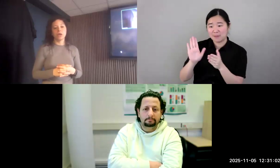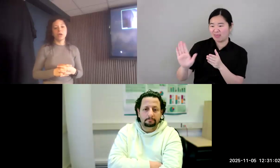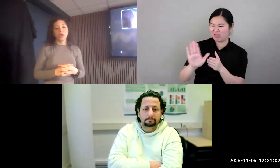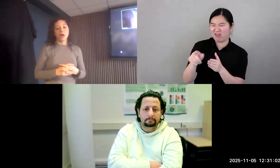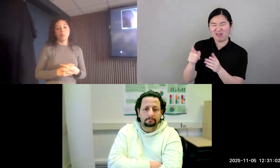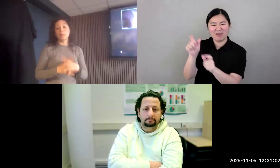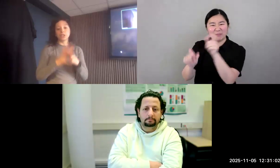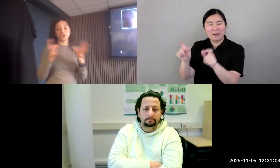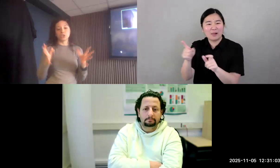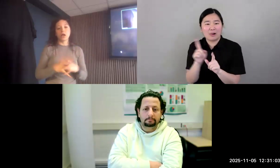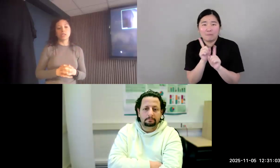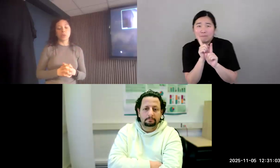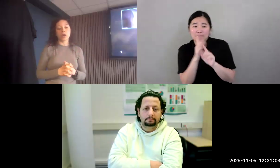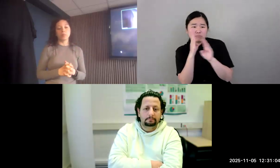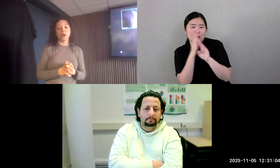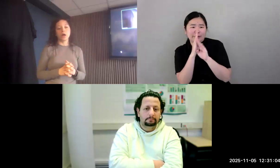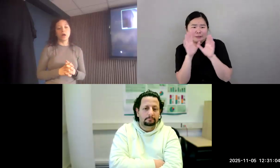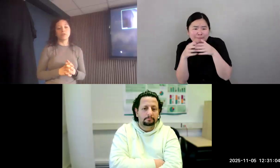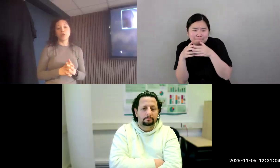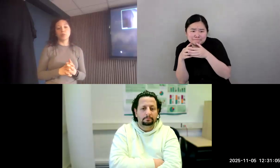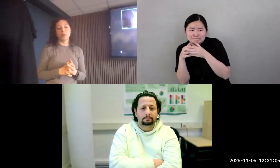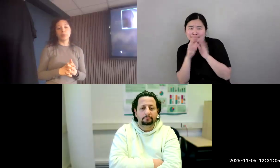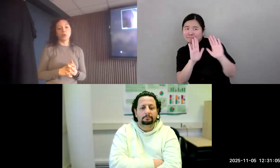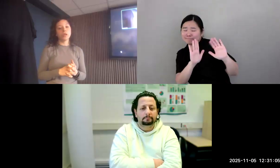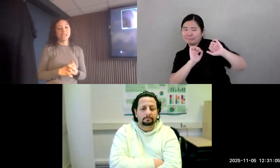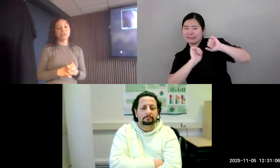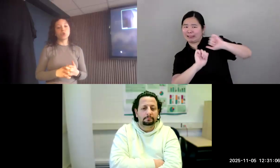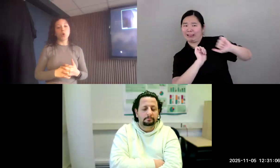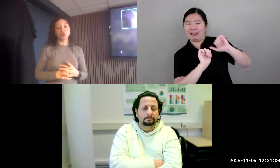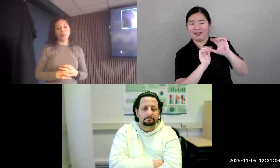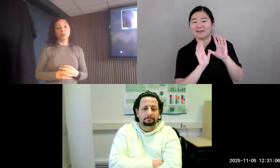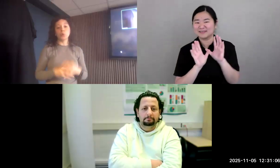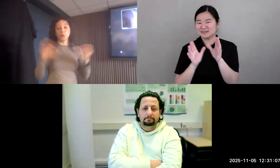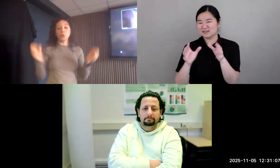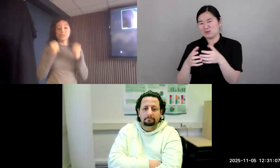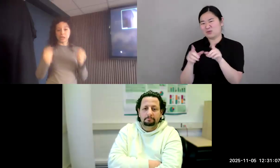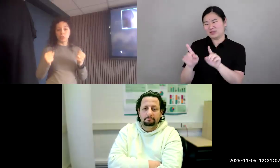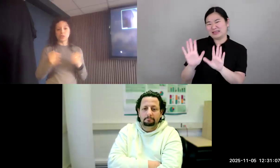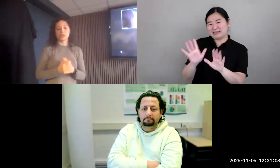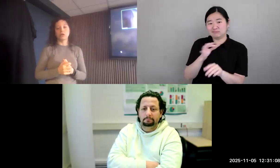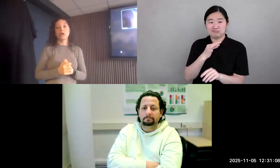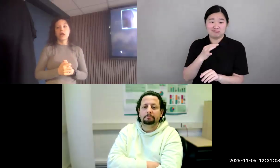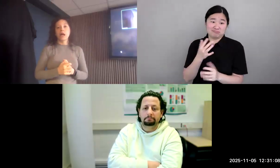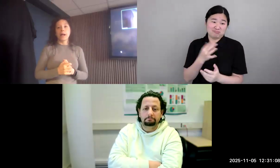published elsewhere, but for other people, especially older people who use KQSL.